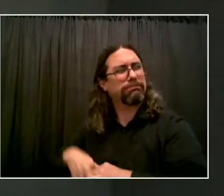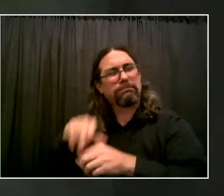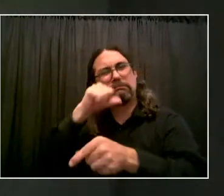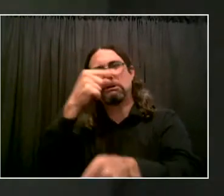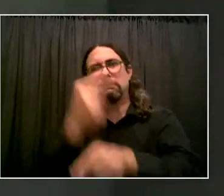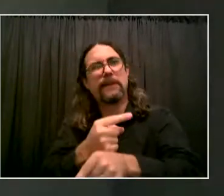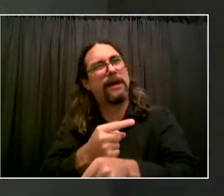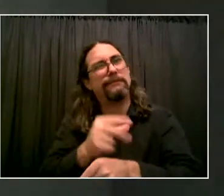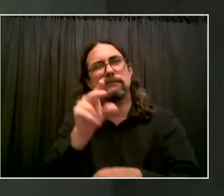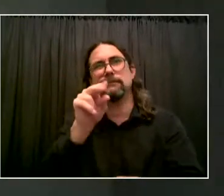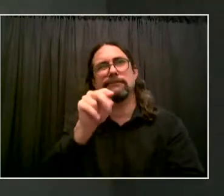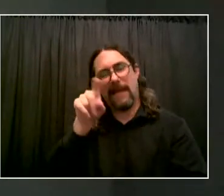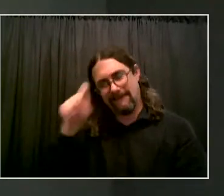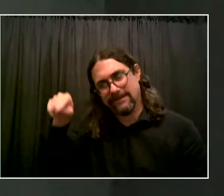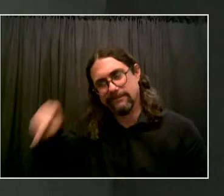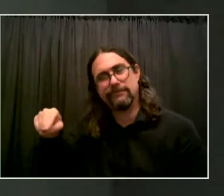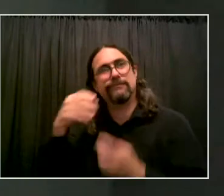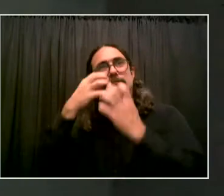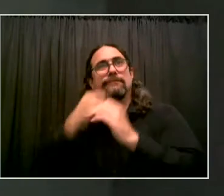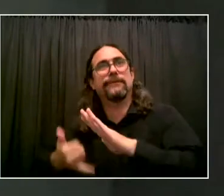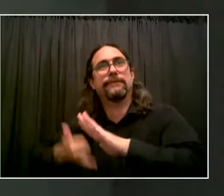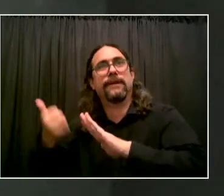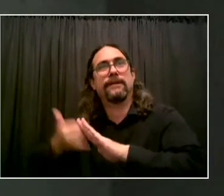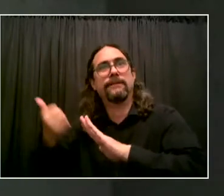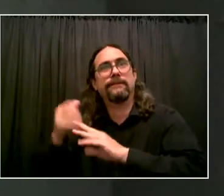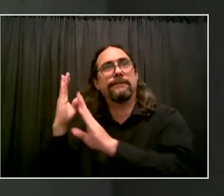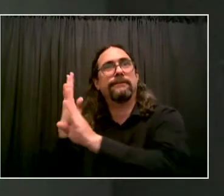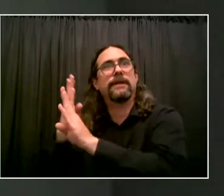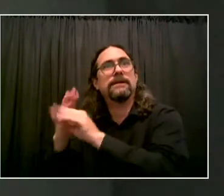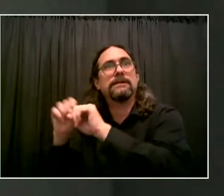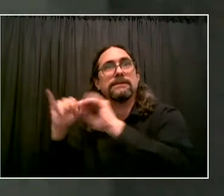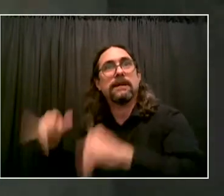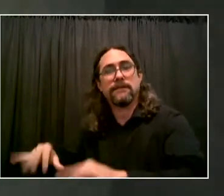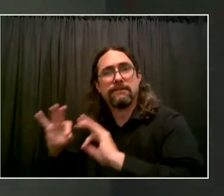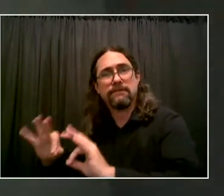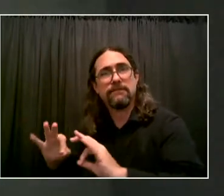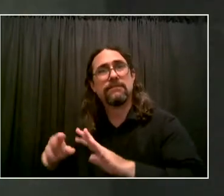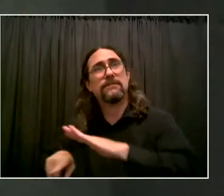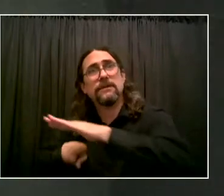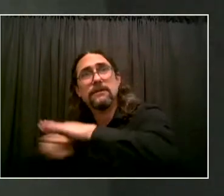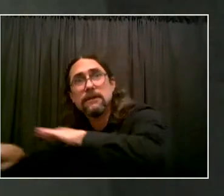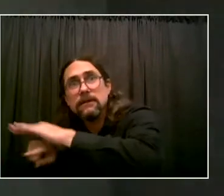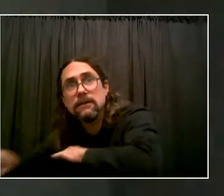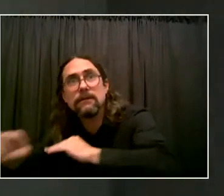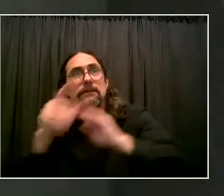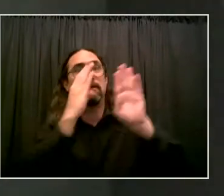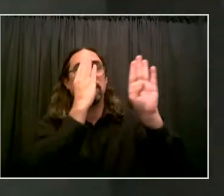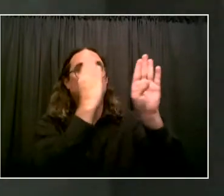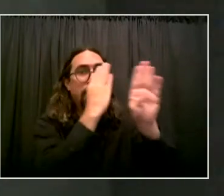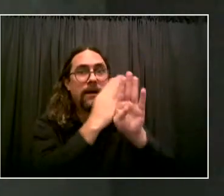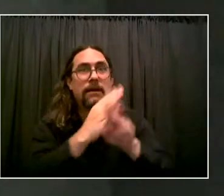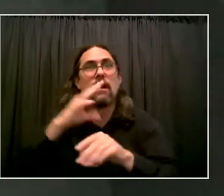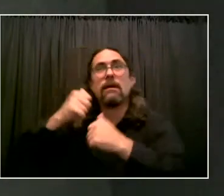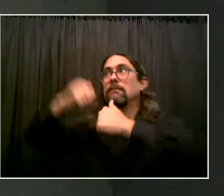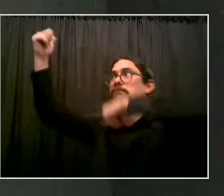K BACON TRACK AND THE ISSUES THAT PLAGUE BUSES AND SUBWAYS, COMMUTER RAIL SYSTEM BEFORE